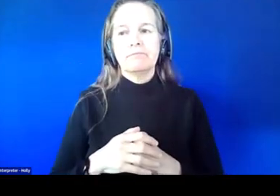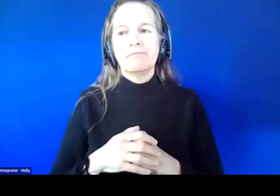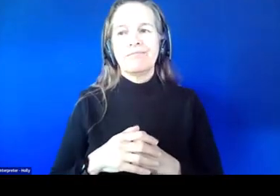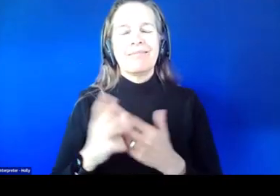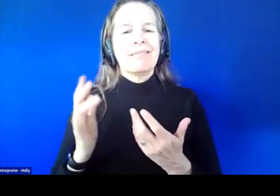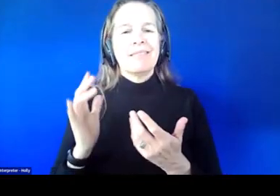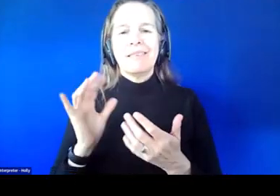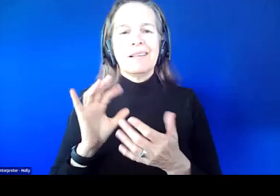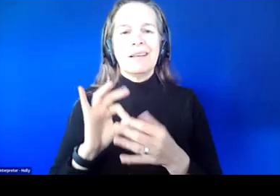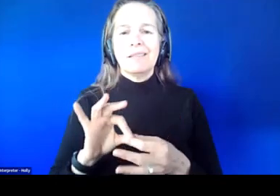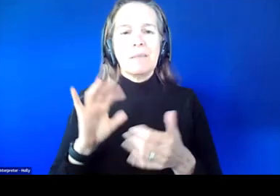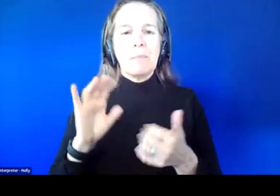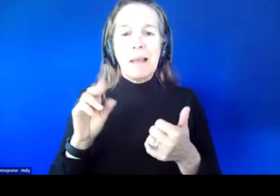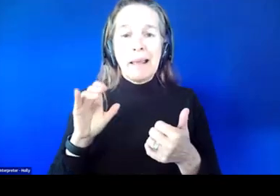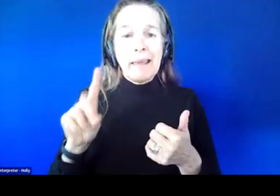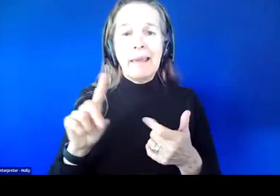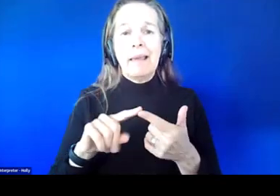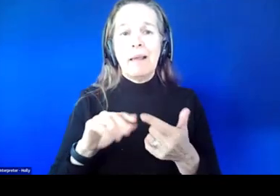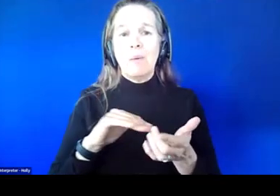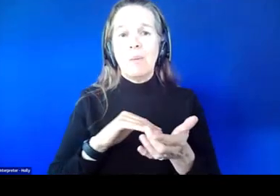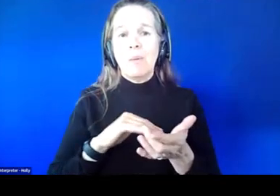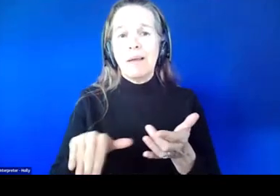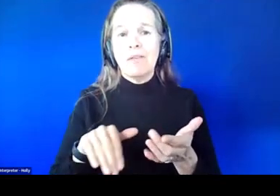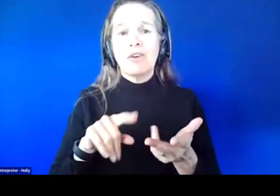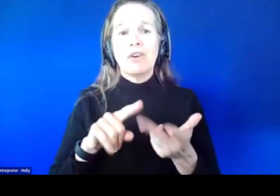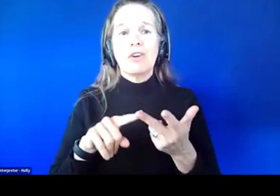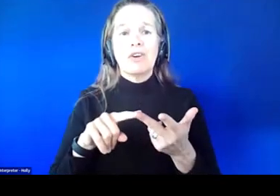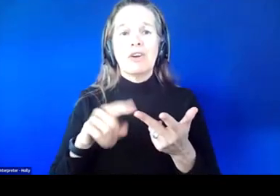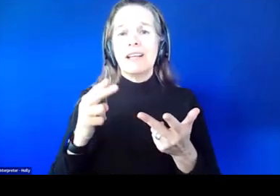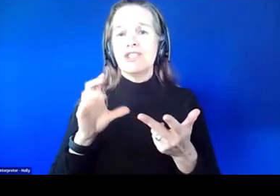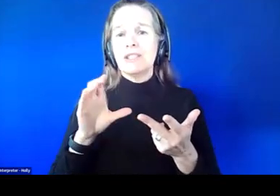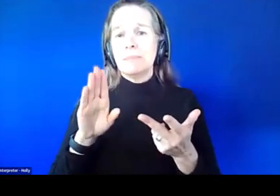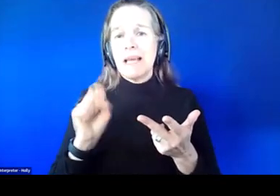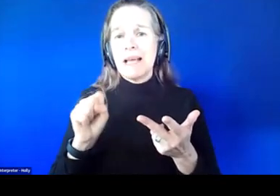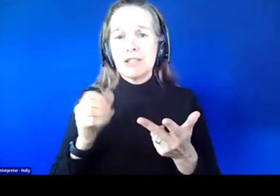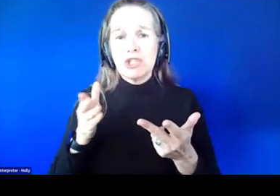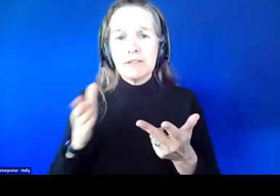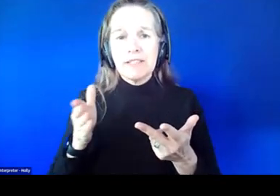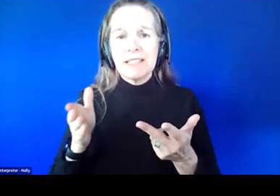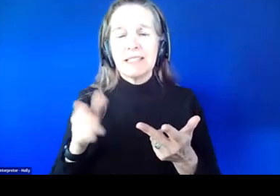waiver, HCBS services, you know, how do we support tribal